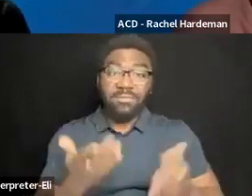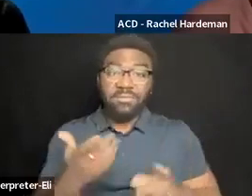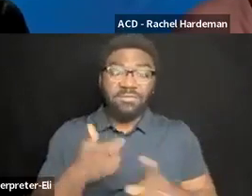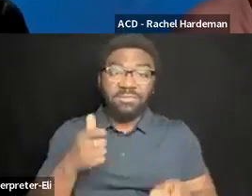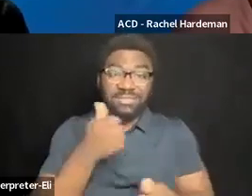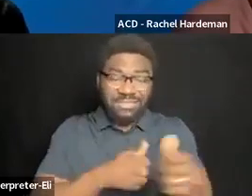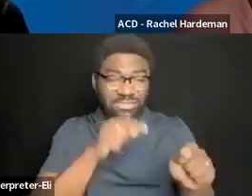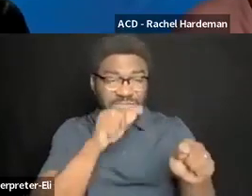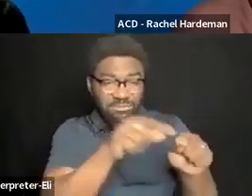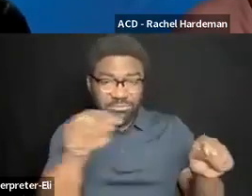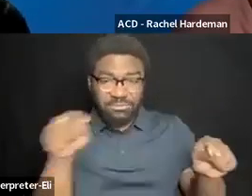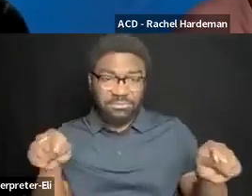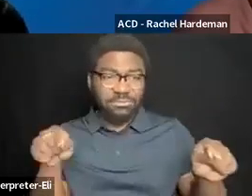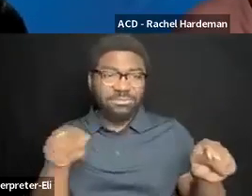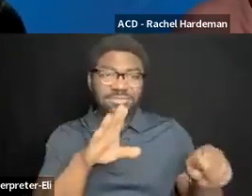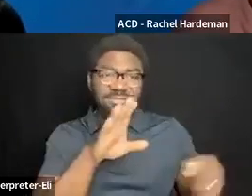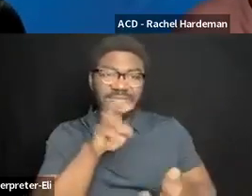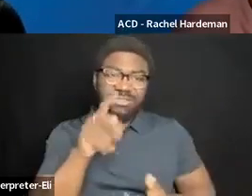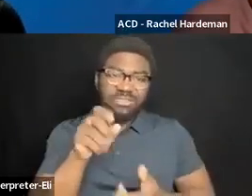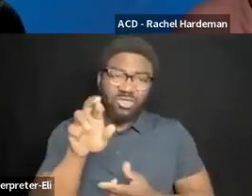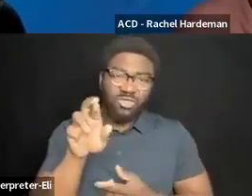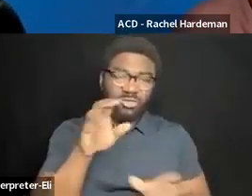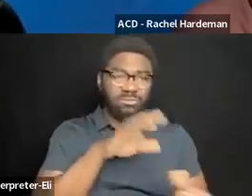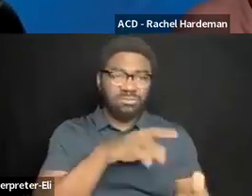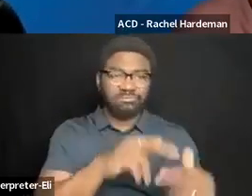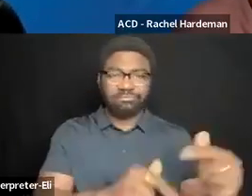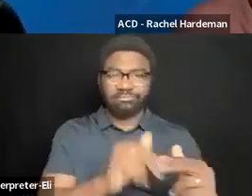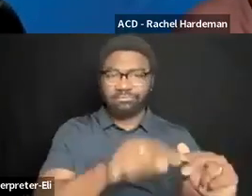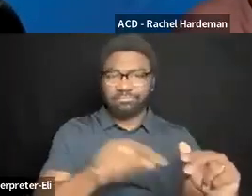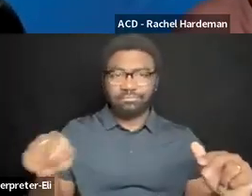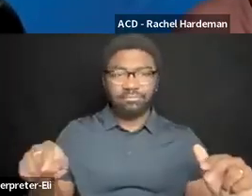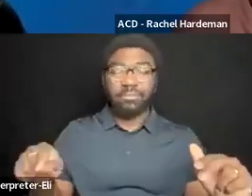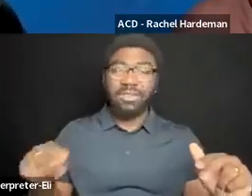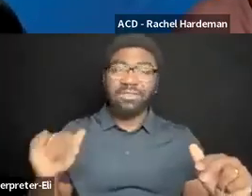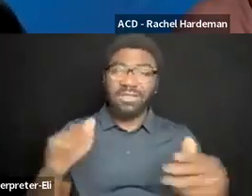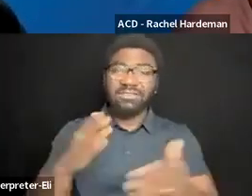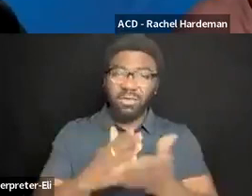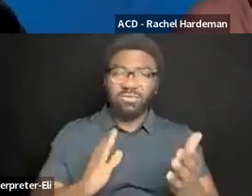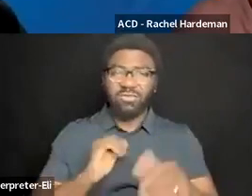So that is part of the work of this governance board, this executive governance board,